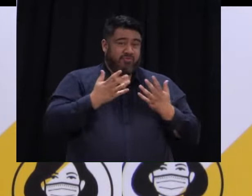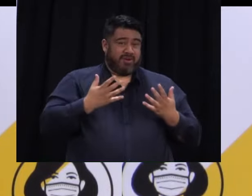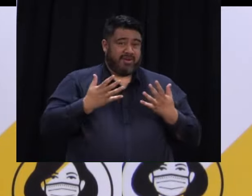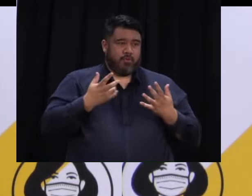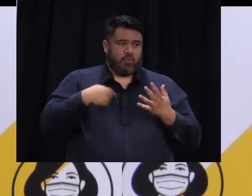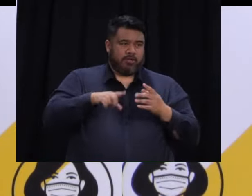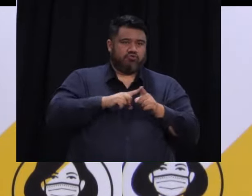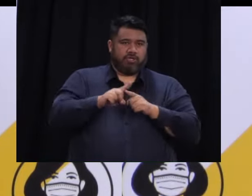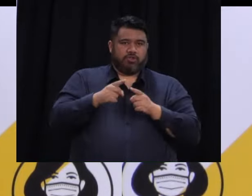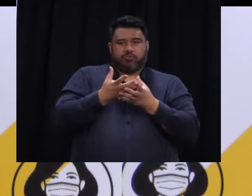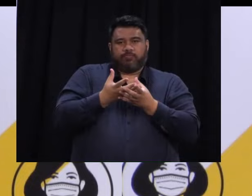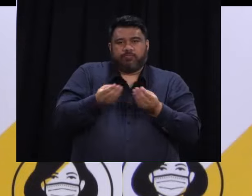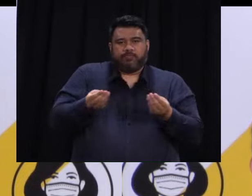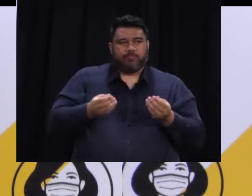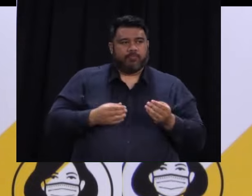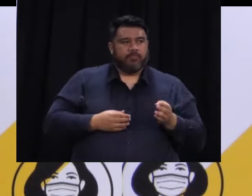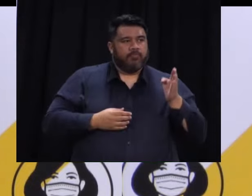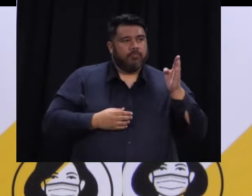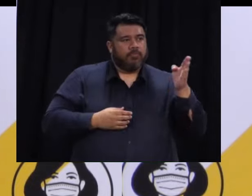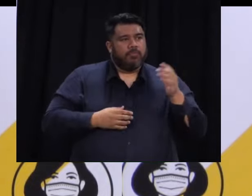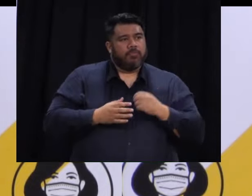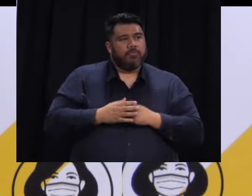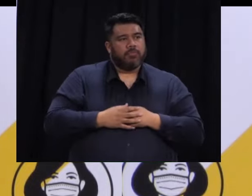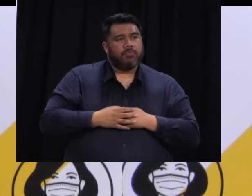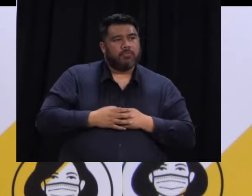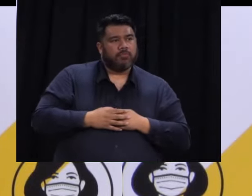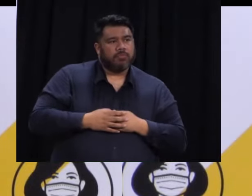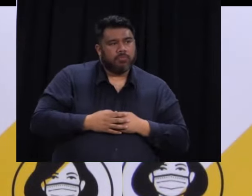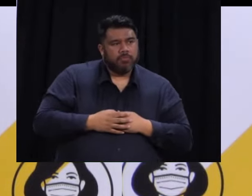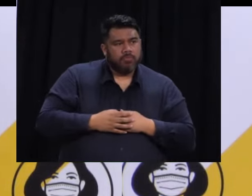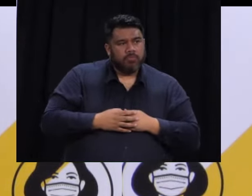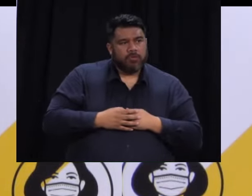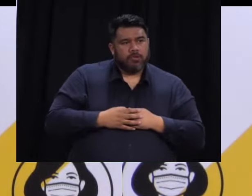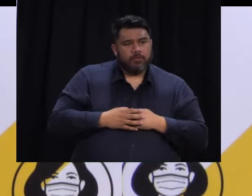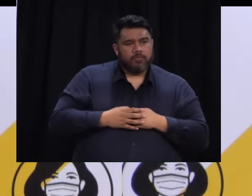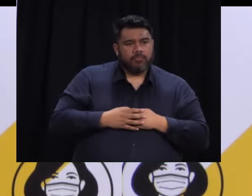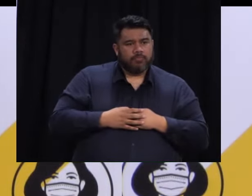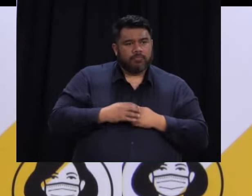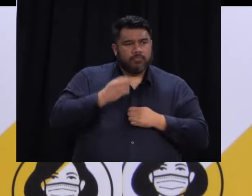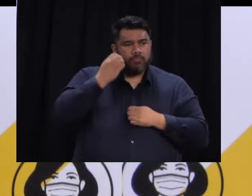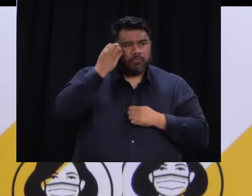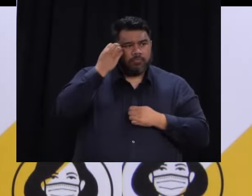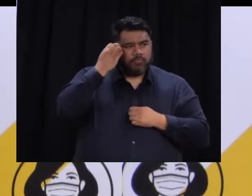essential workers? But this is exactly the problem or the